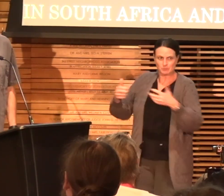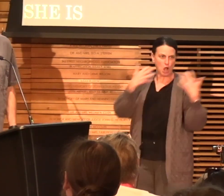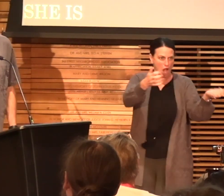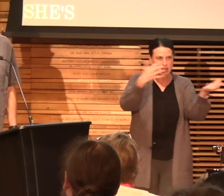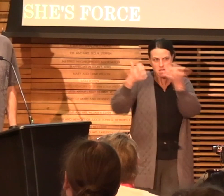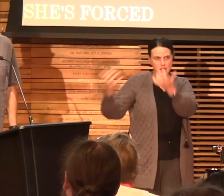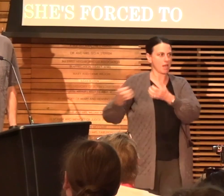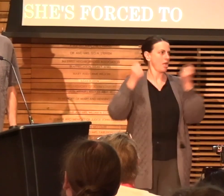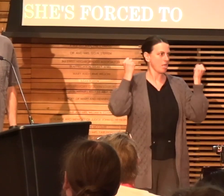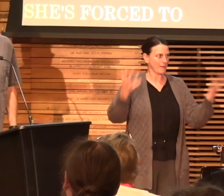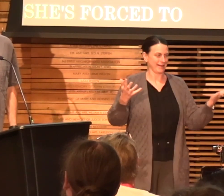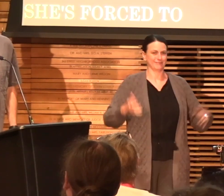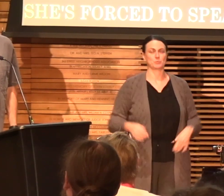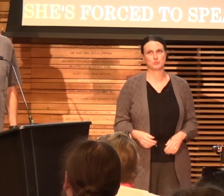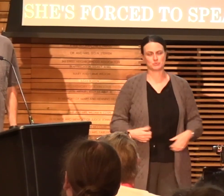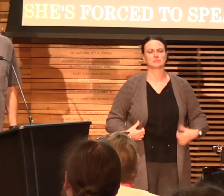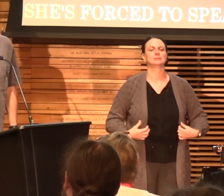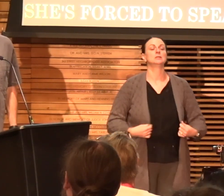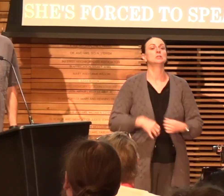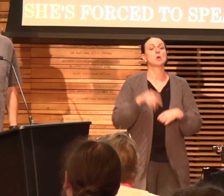So on this visit,